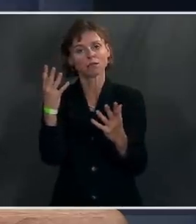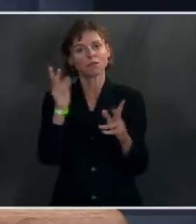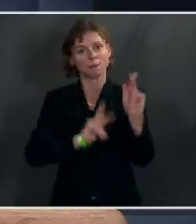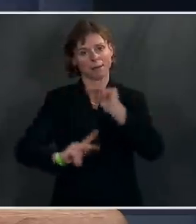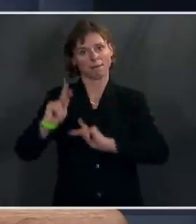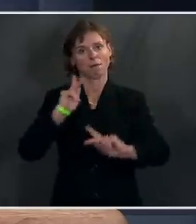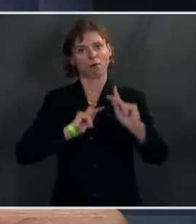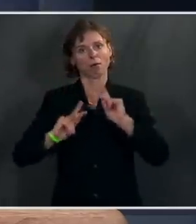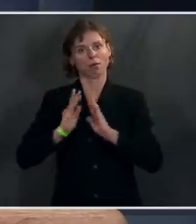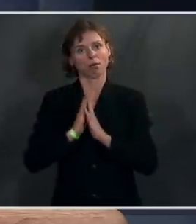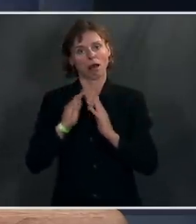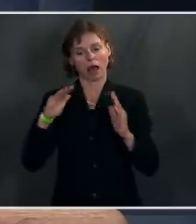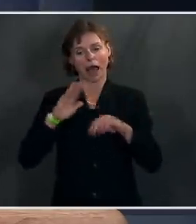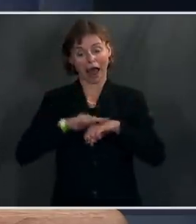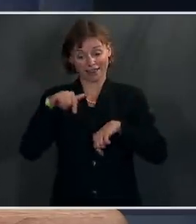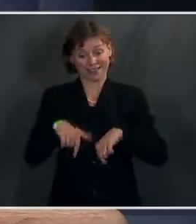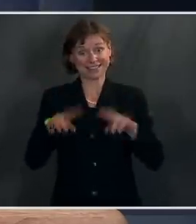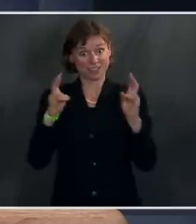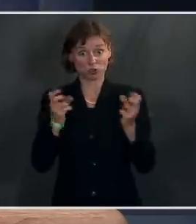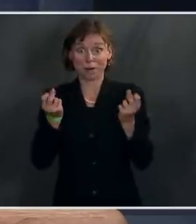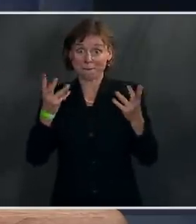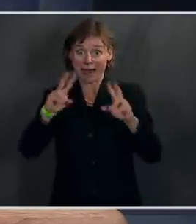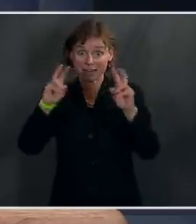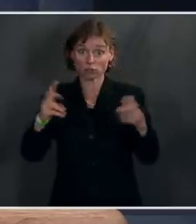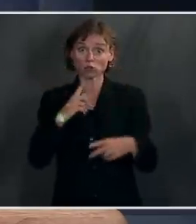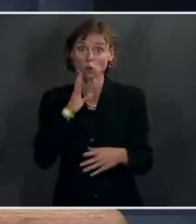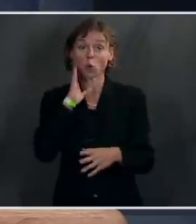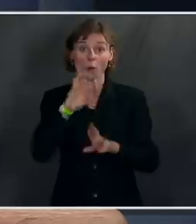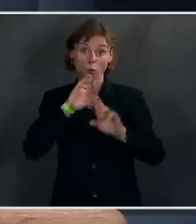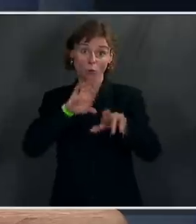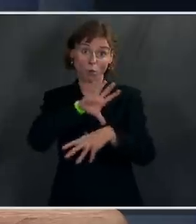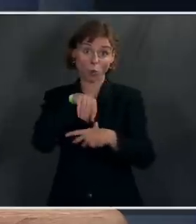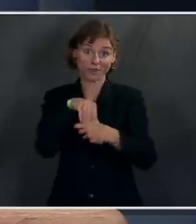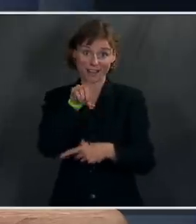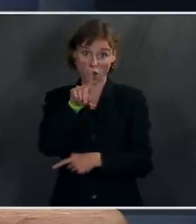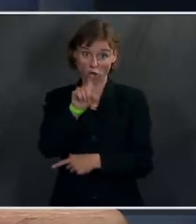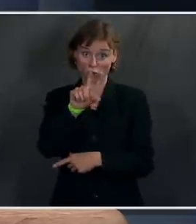So, there will be a report issued within 120 days and then every 60 days